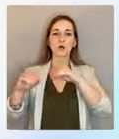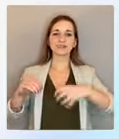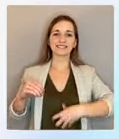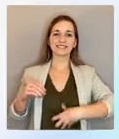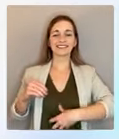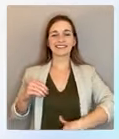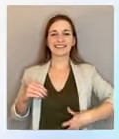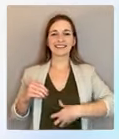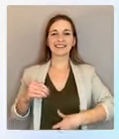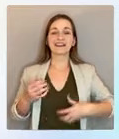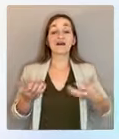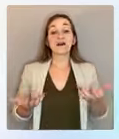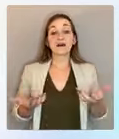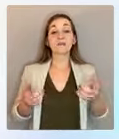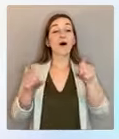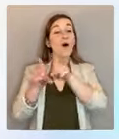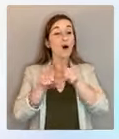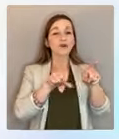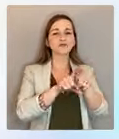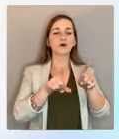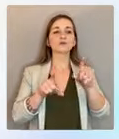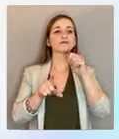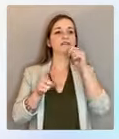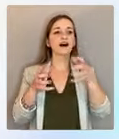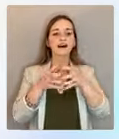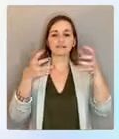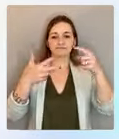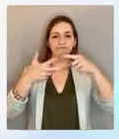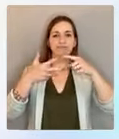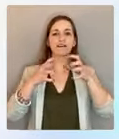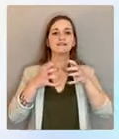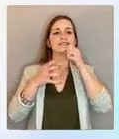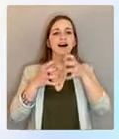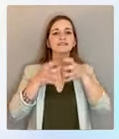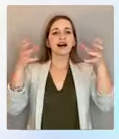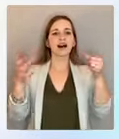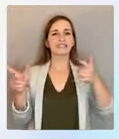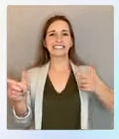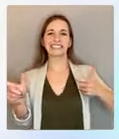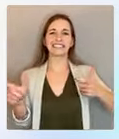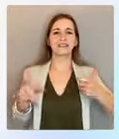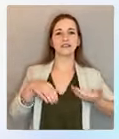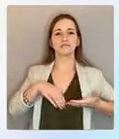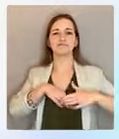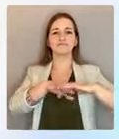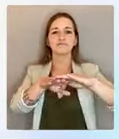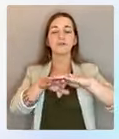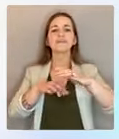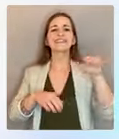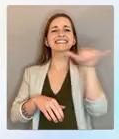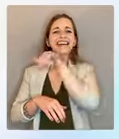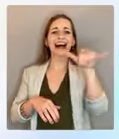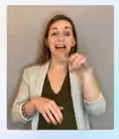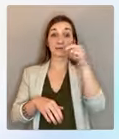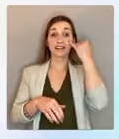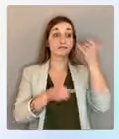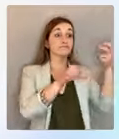But also you're never really introducing that much acceleration, in the same way that when you're on a plane, and you're going 400 miles an hour,